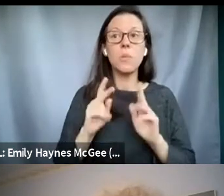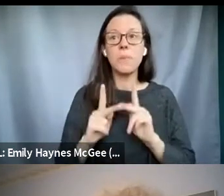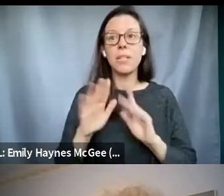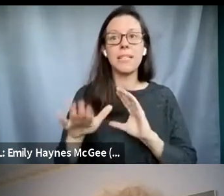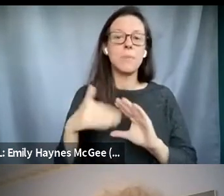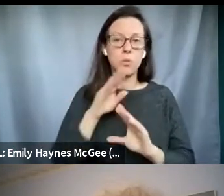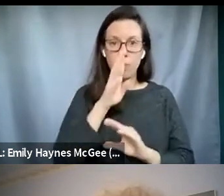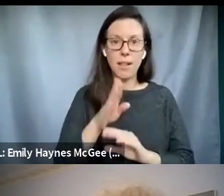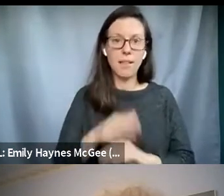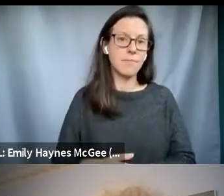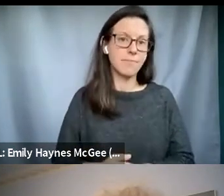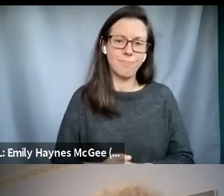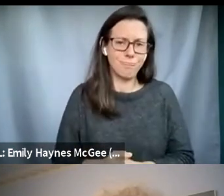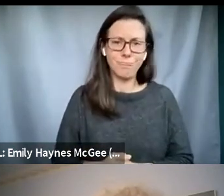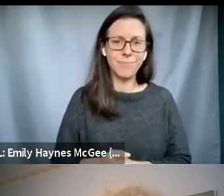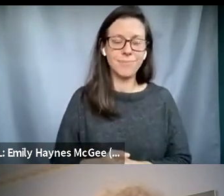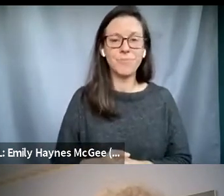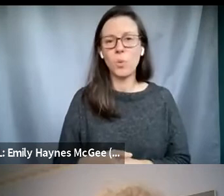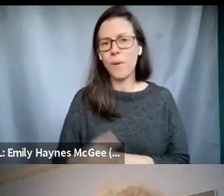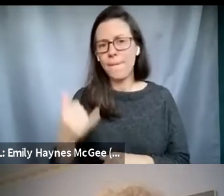We also are happy to have phone calls or one on one conversations.